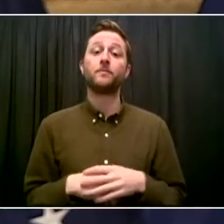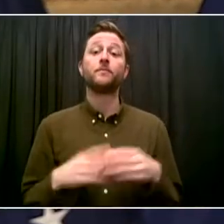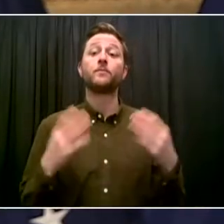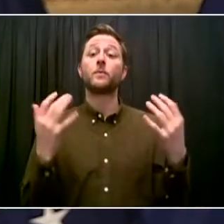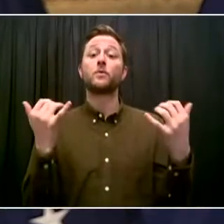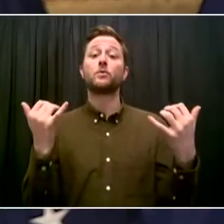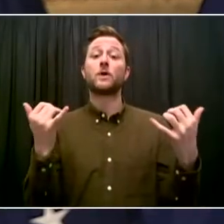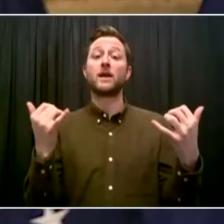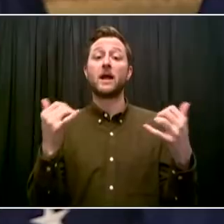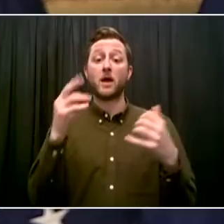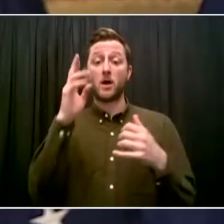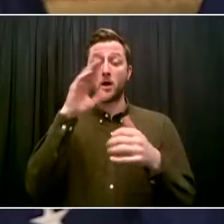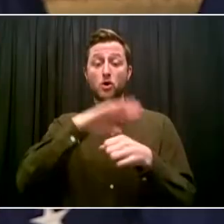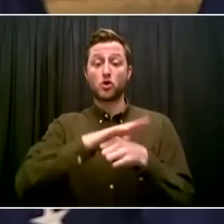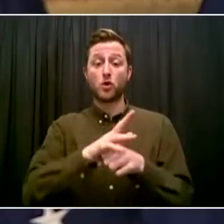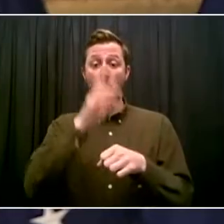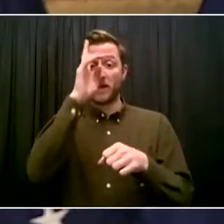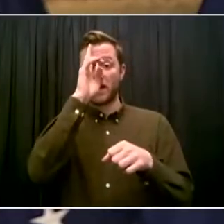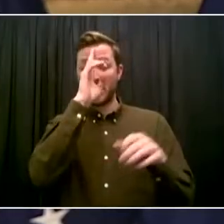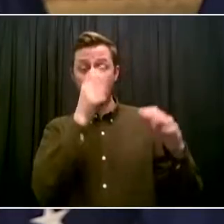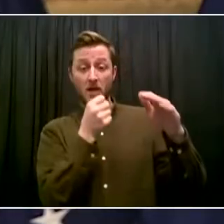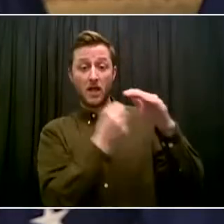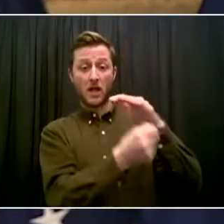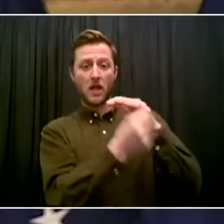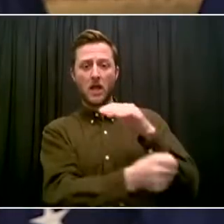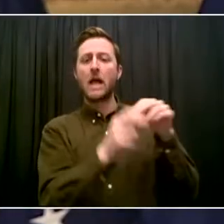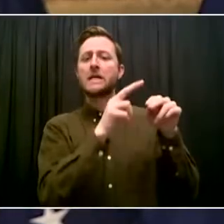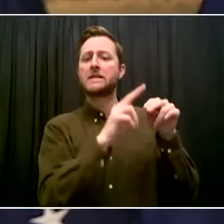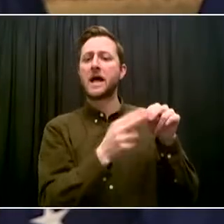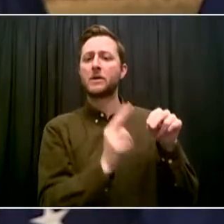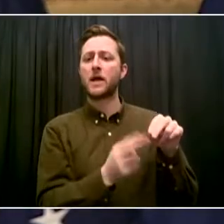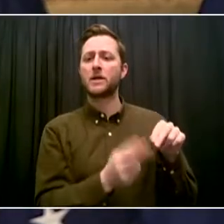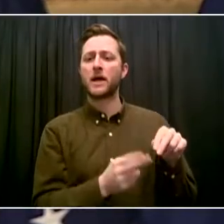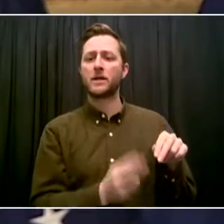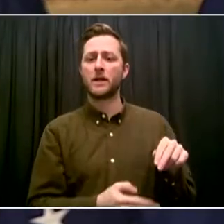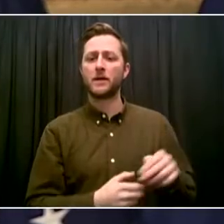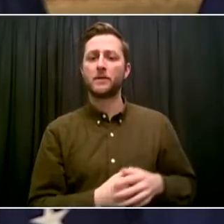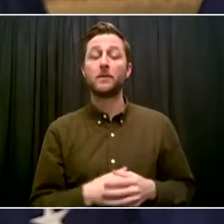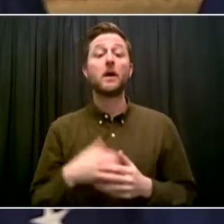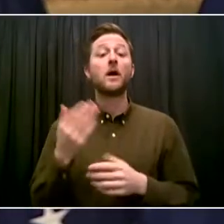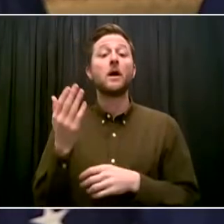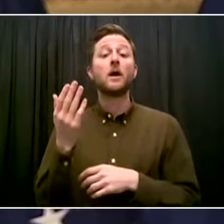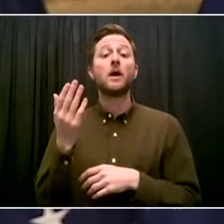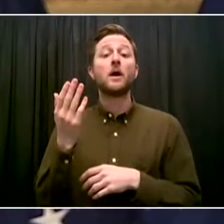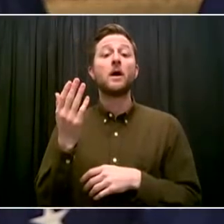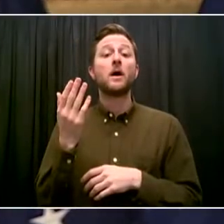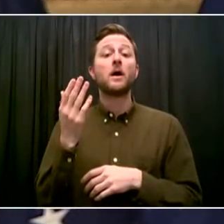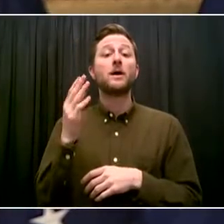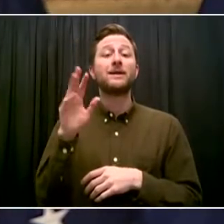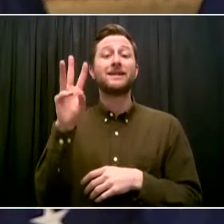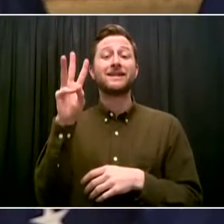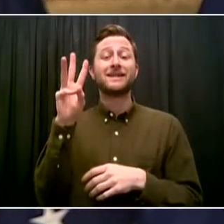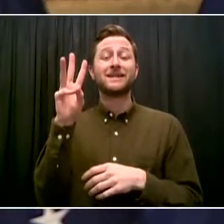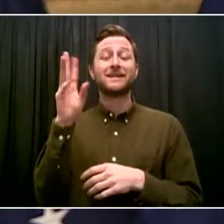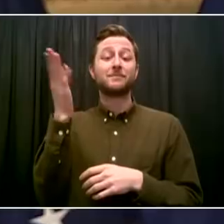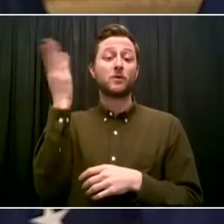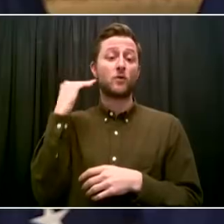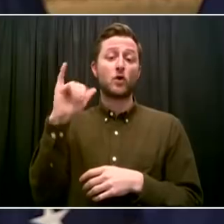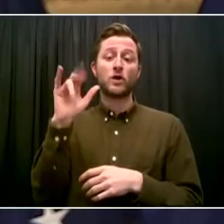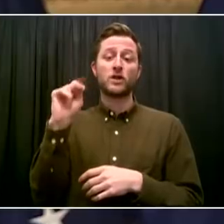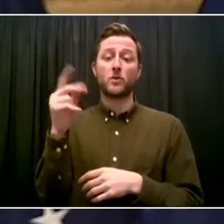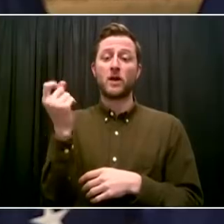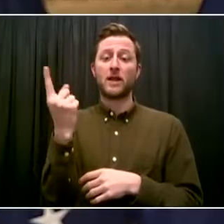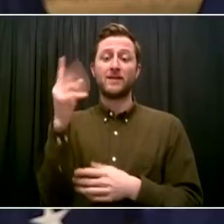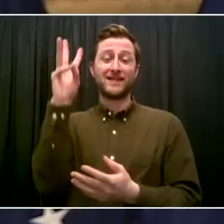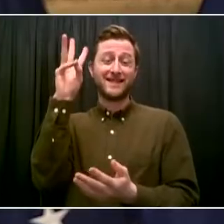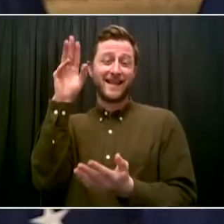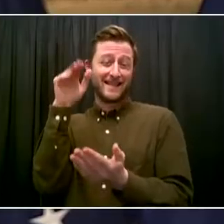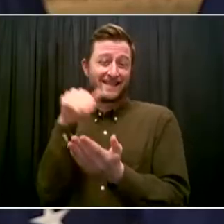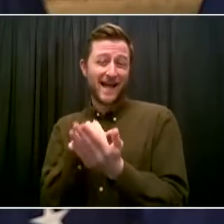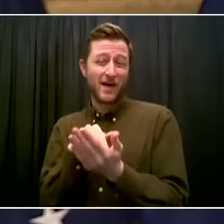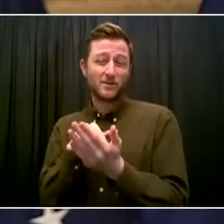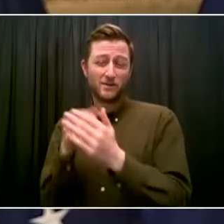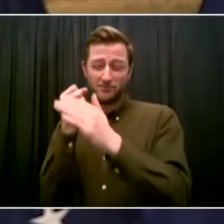OF 43,000 NEW CASES EVERY DAY